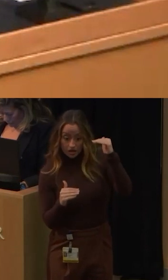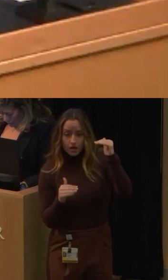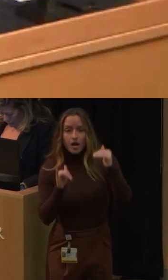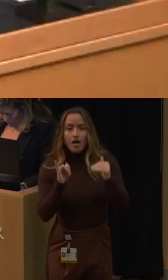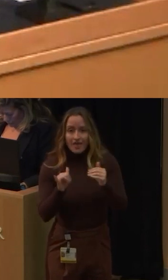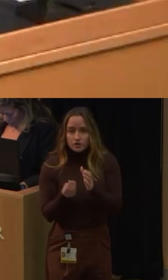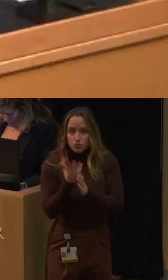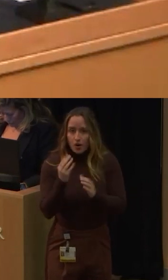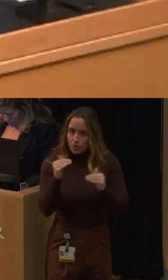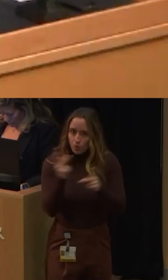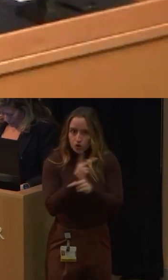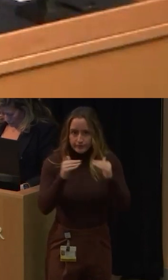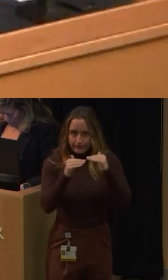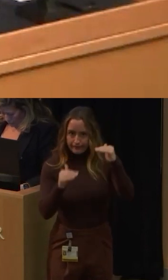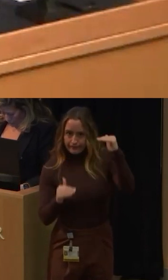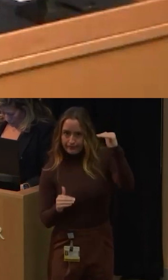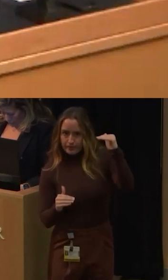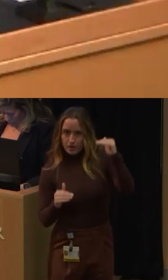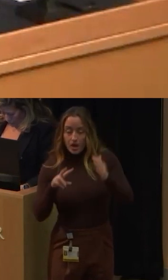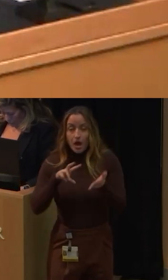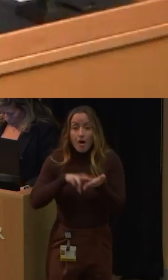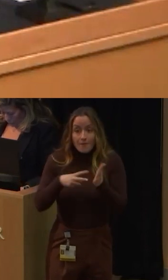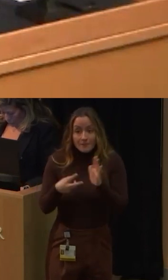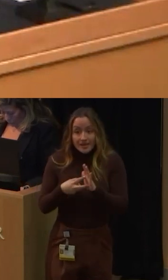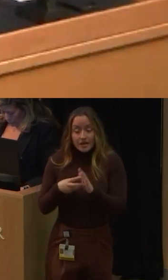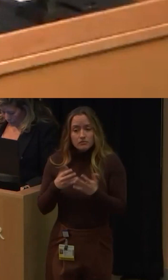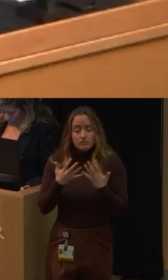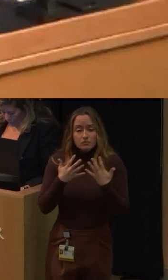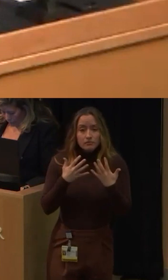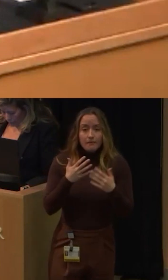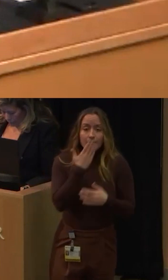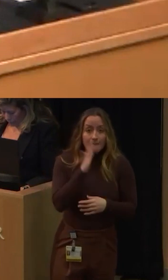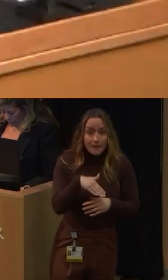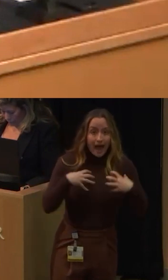and poor health contributes to reduced income, which creates a negative feedback loop,